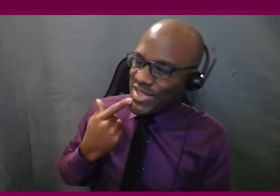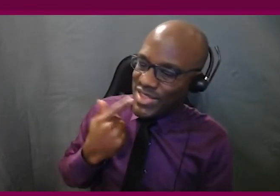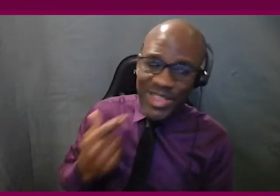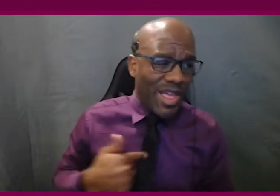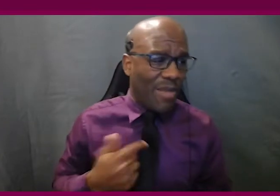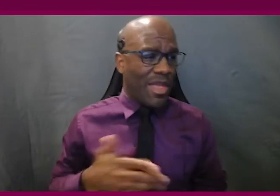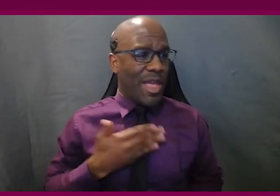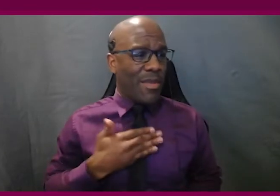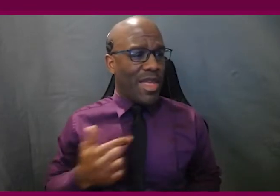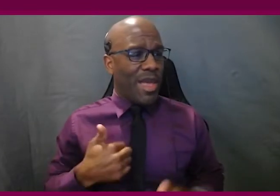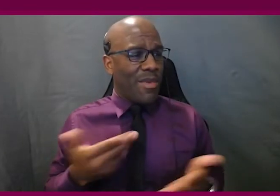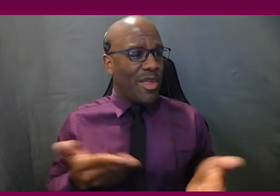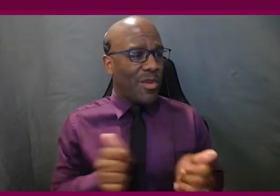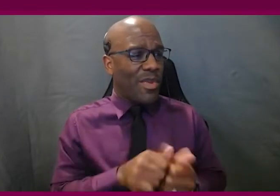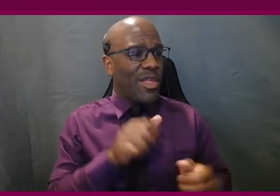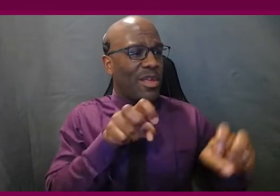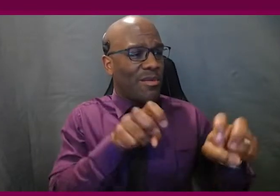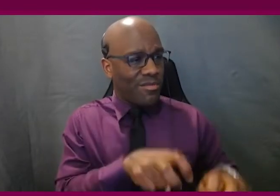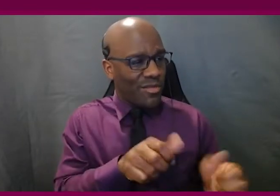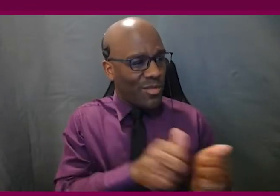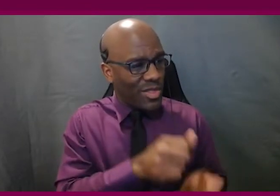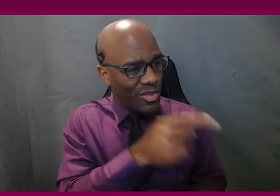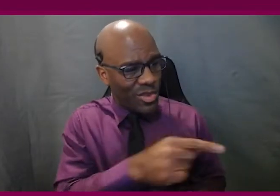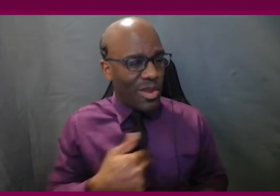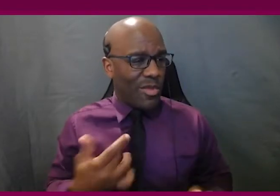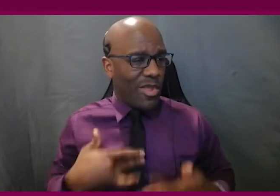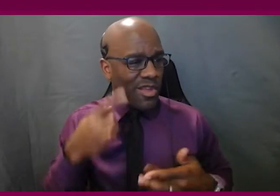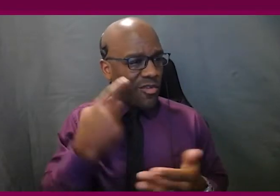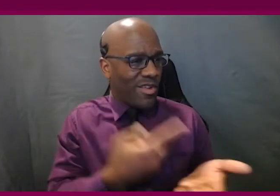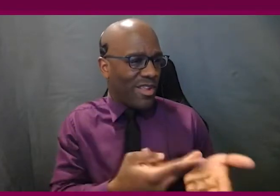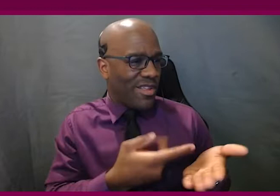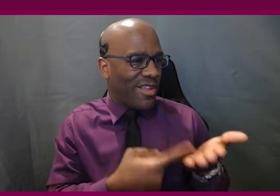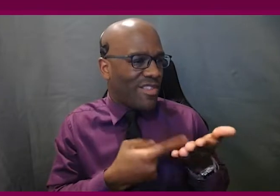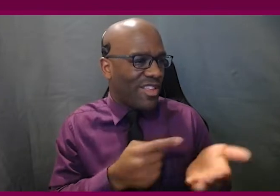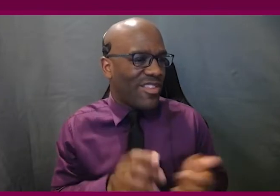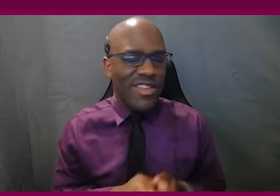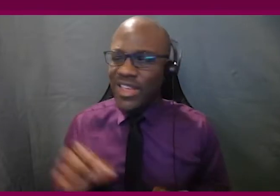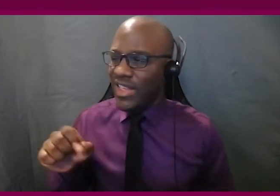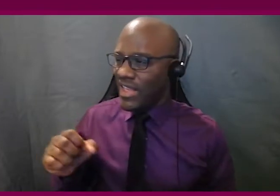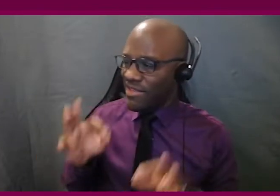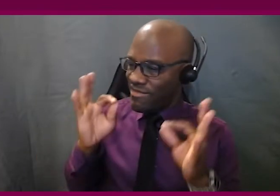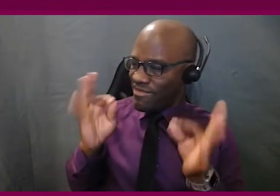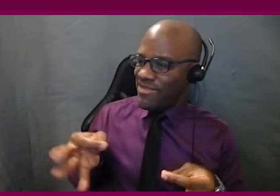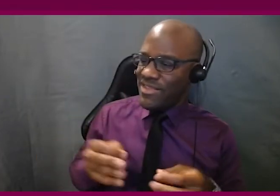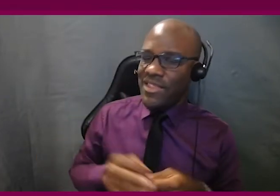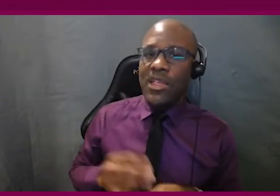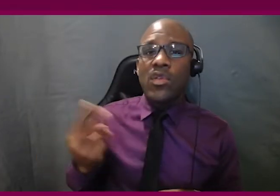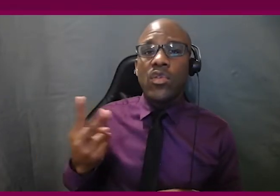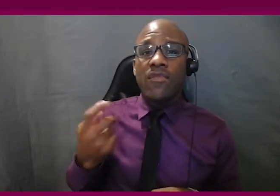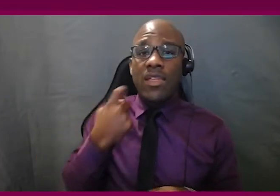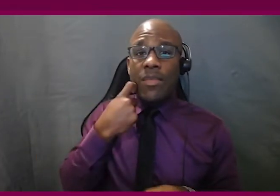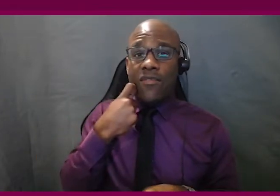But I'm so happy to be here with you and excited for this conversation. Yeah. Ashley Inkumsah: Absolutely. Yeah.